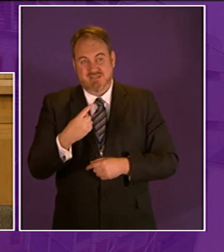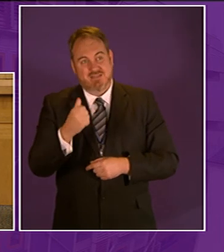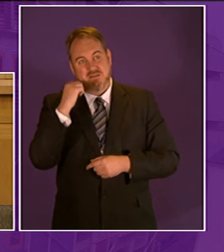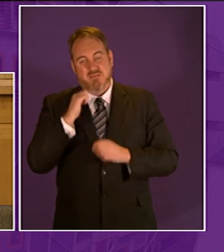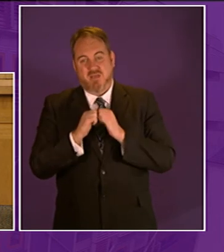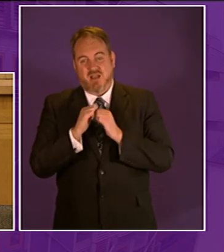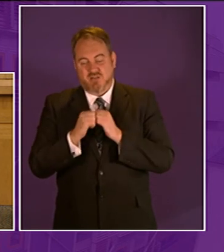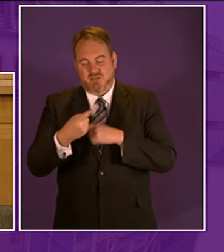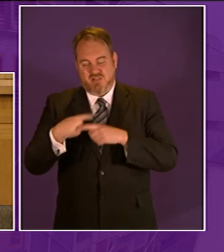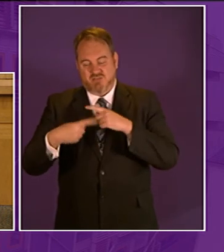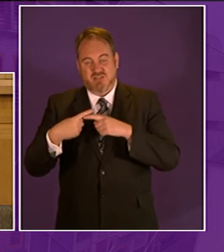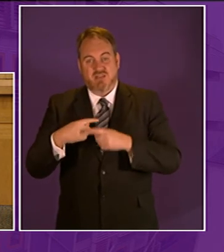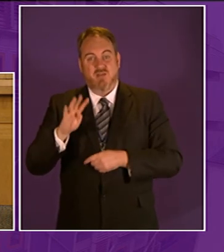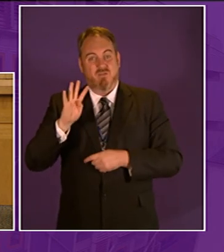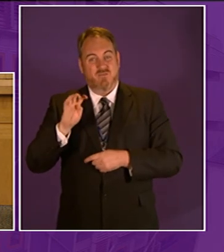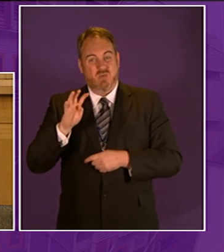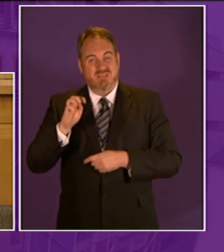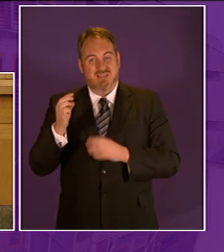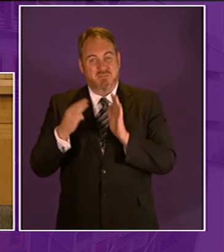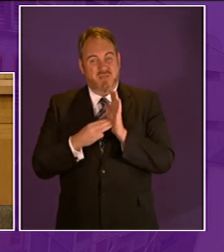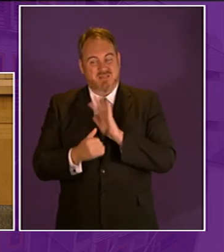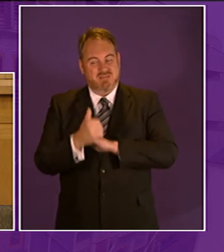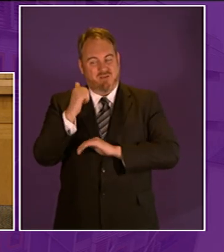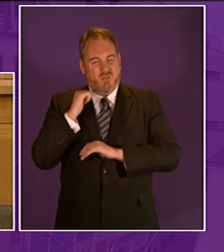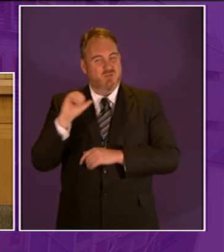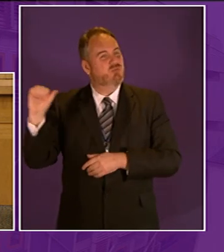last year, which was 14 months ago? Why was there no intervention earlier?